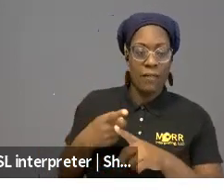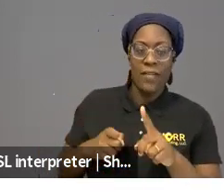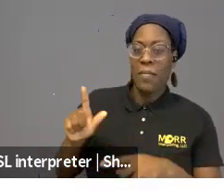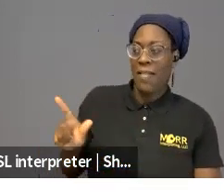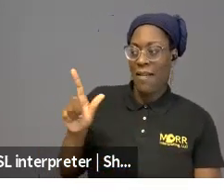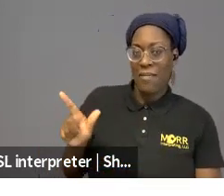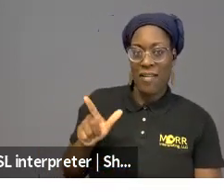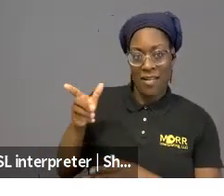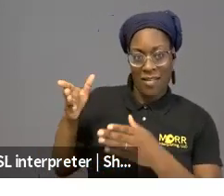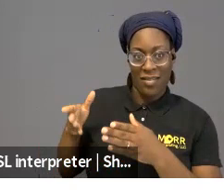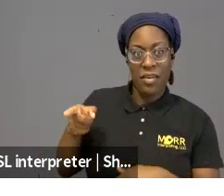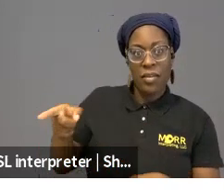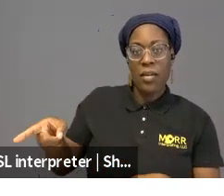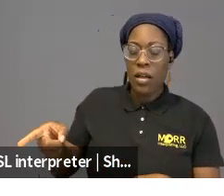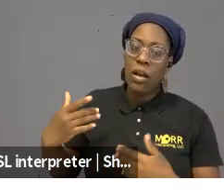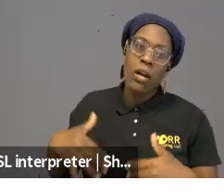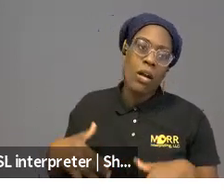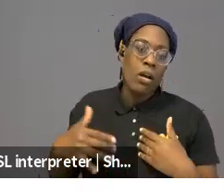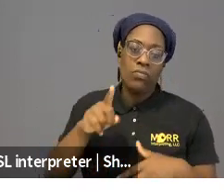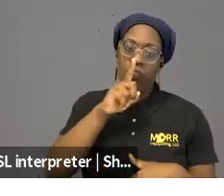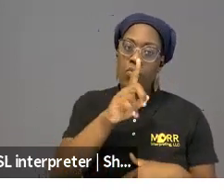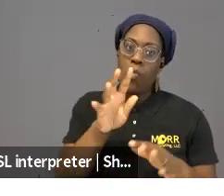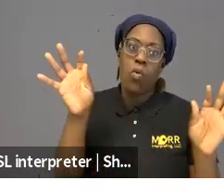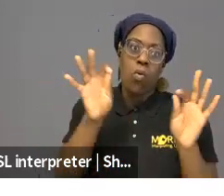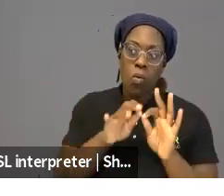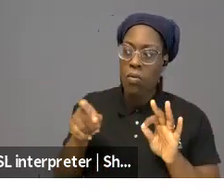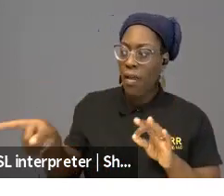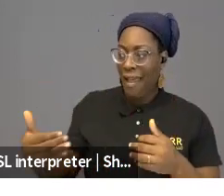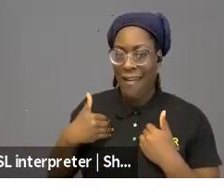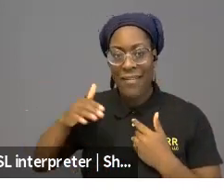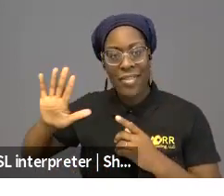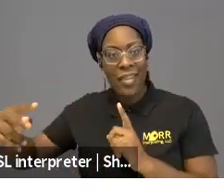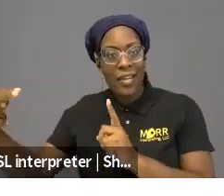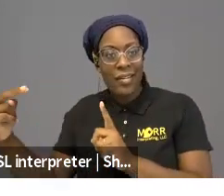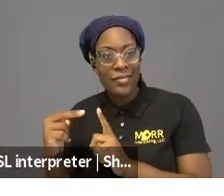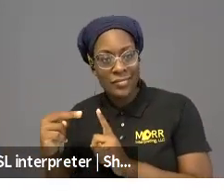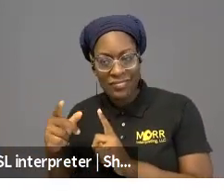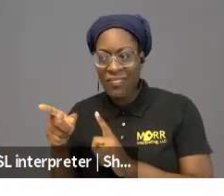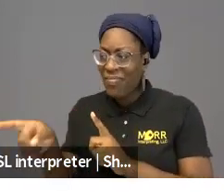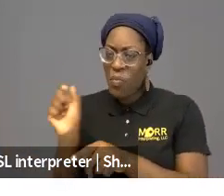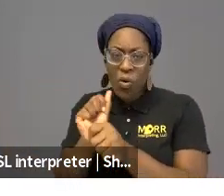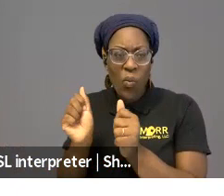and essential point of interdependence for us in our discussions. We also were able to follow up